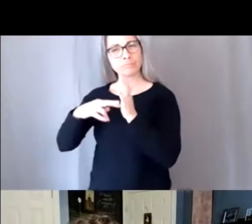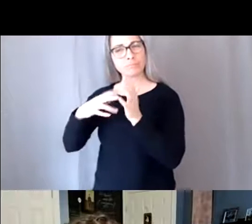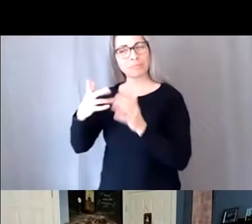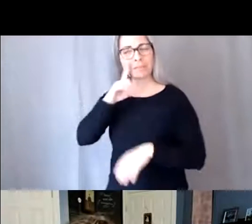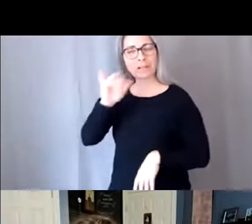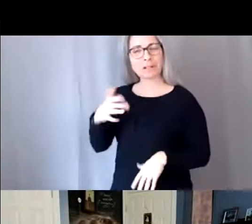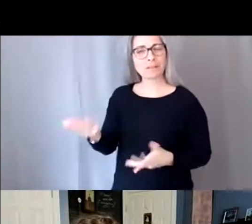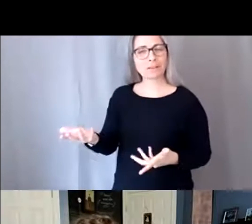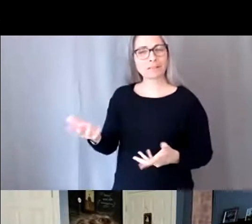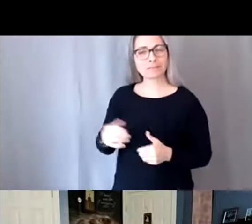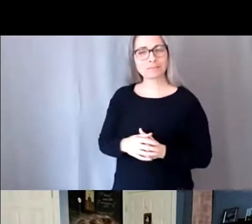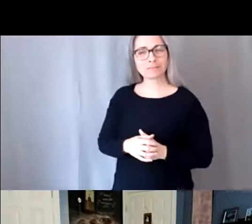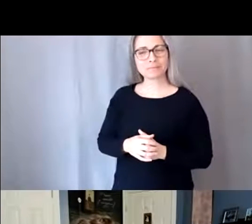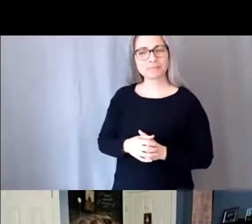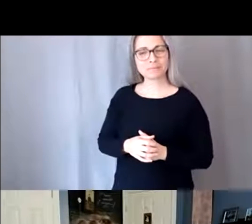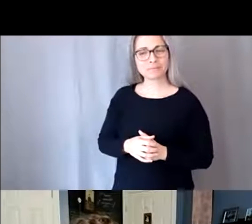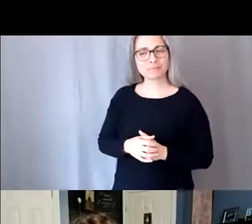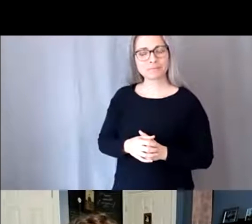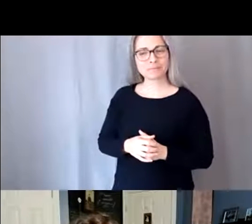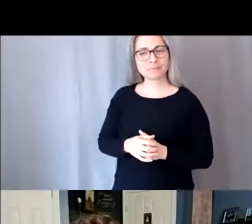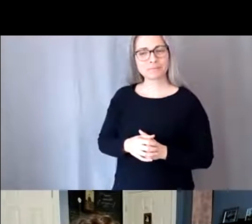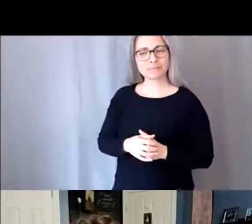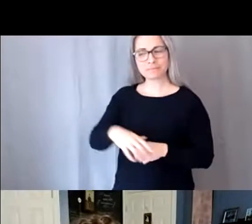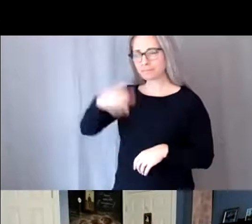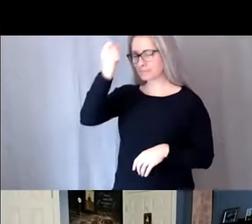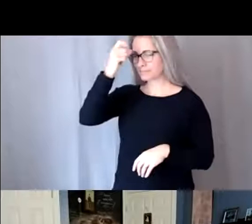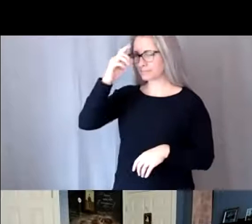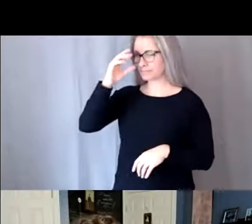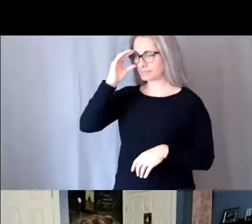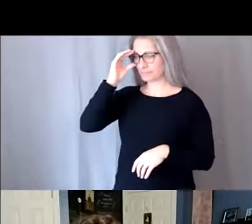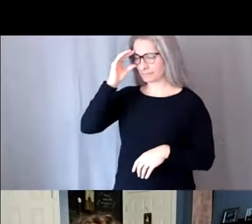professionals are but one stop on the lifelong journey of interacting